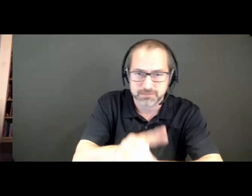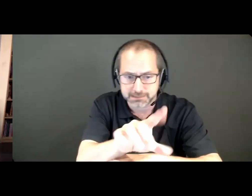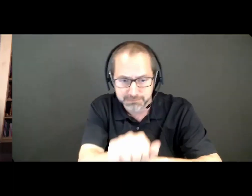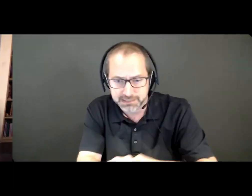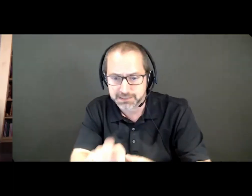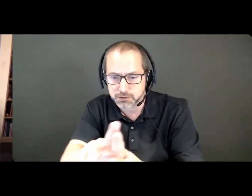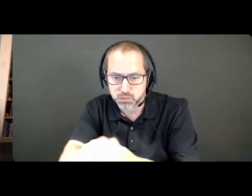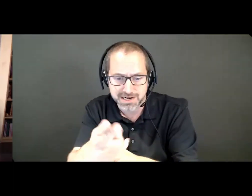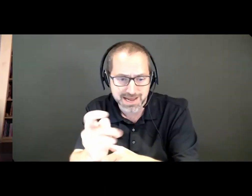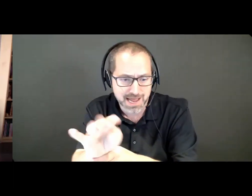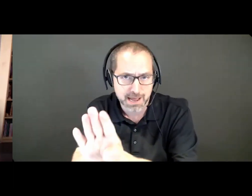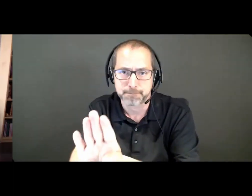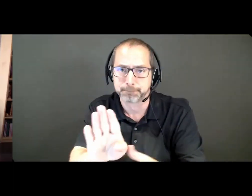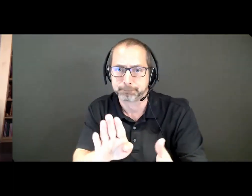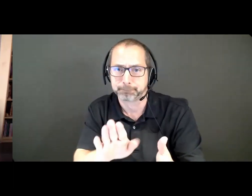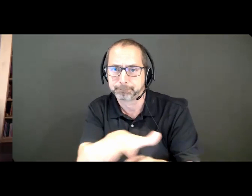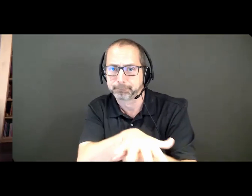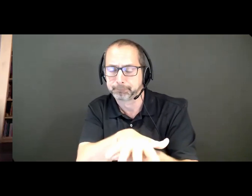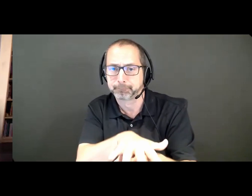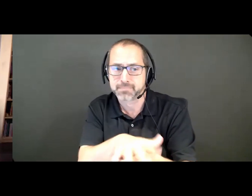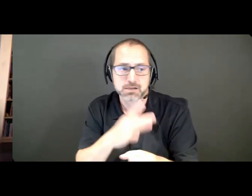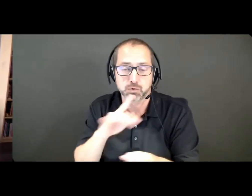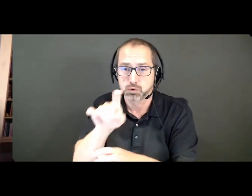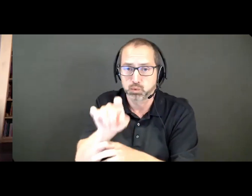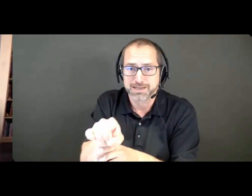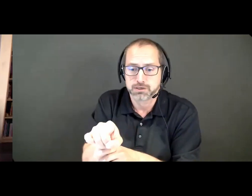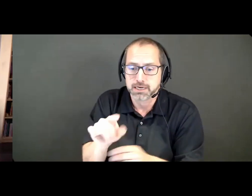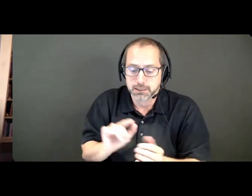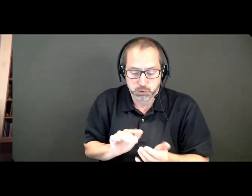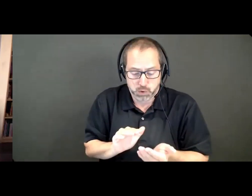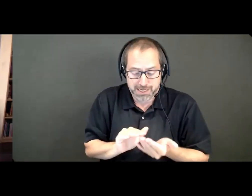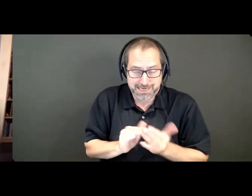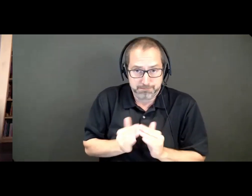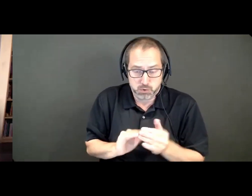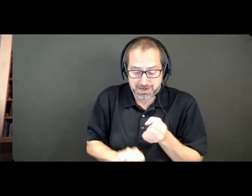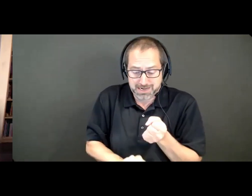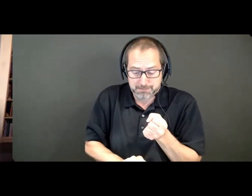My question is: what should community-based research look like from your perspectives?